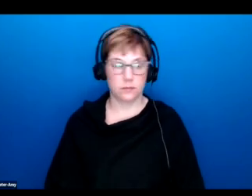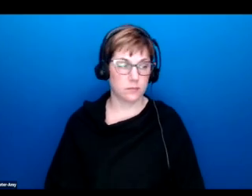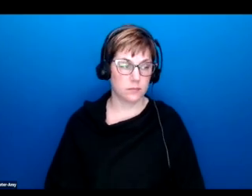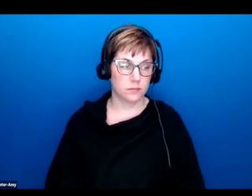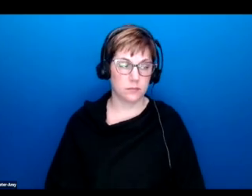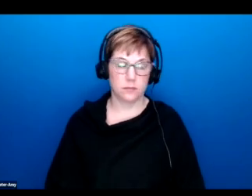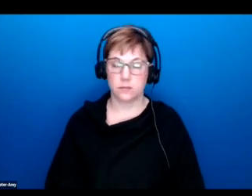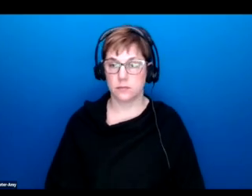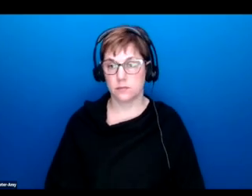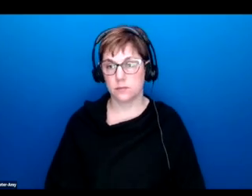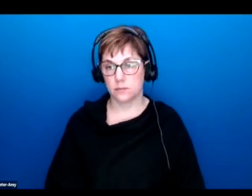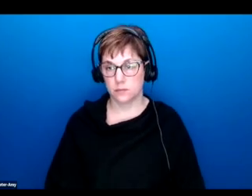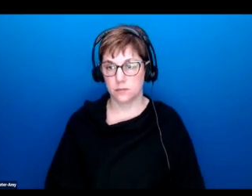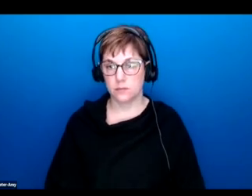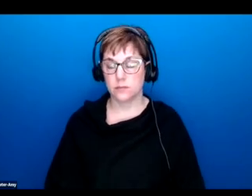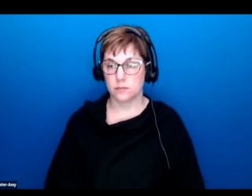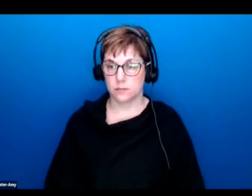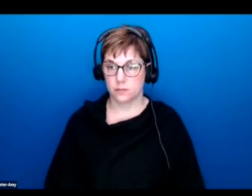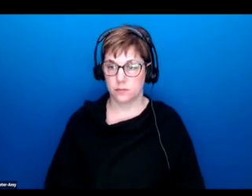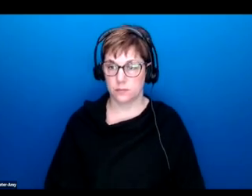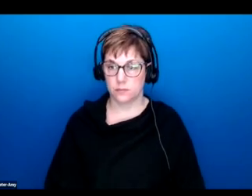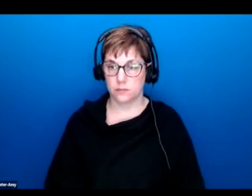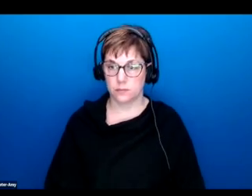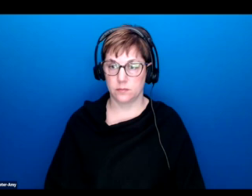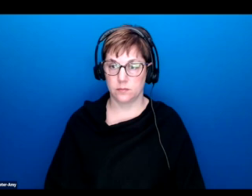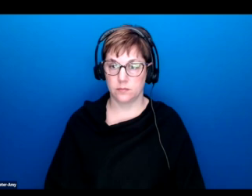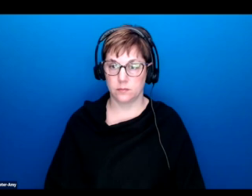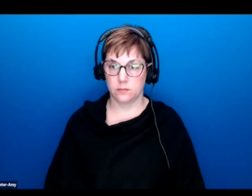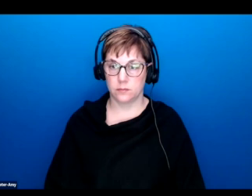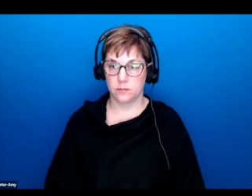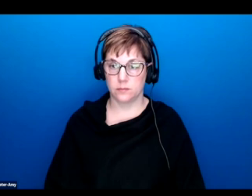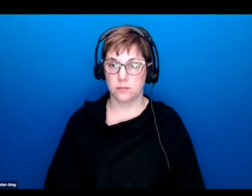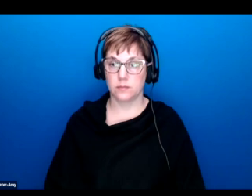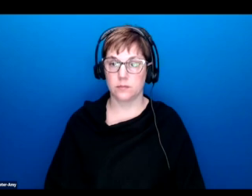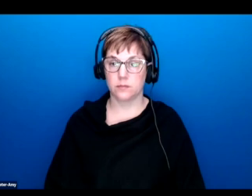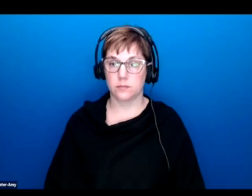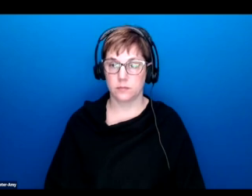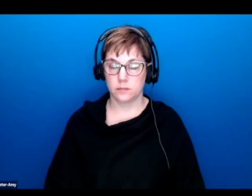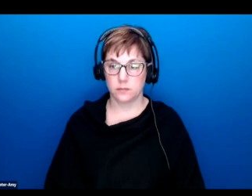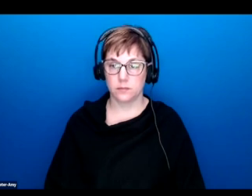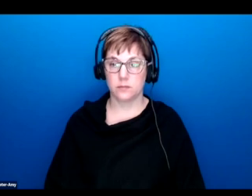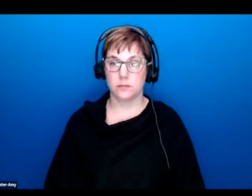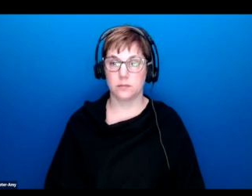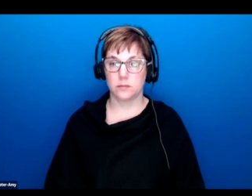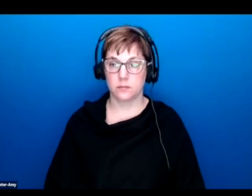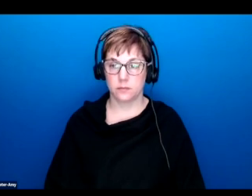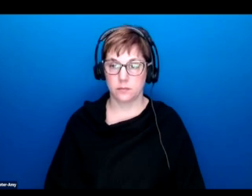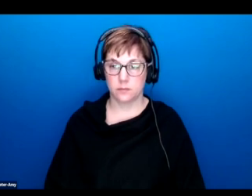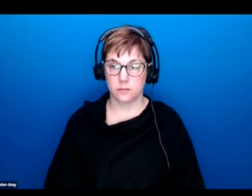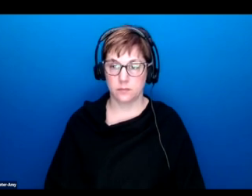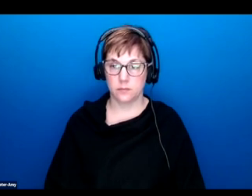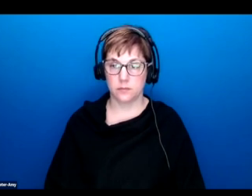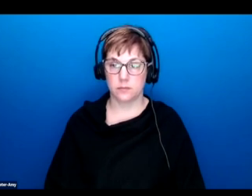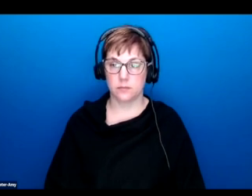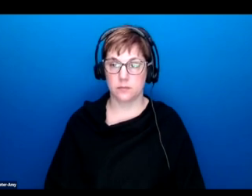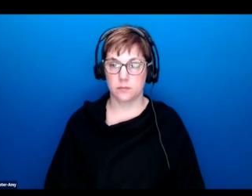This includes communities such as women, people of color, LGBTQ+ individuals, and people with